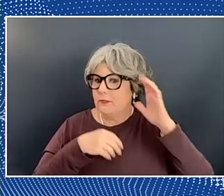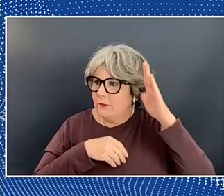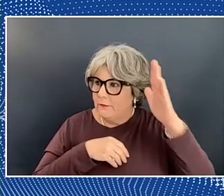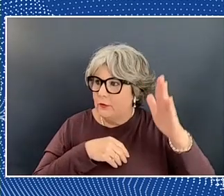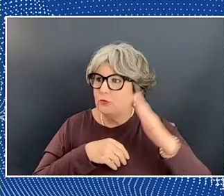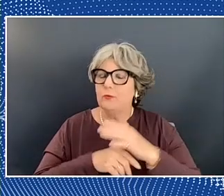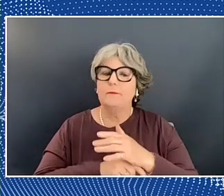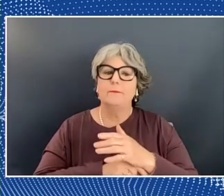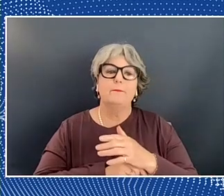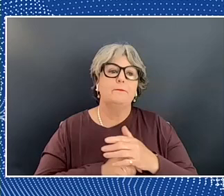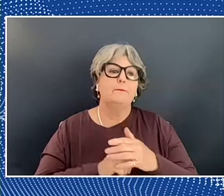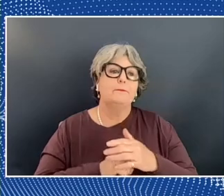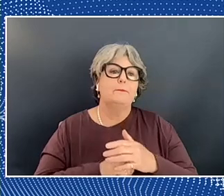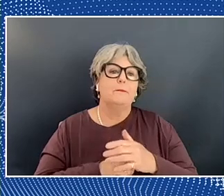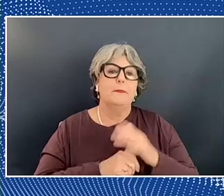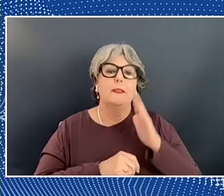that will be lasting into the future.